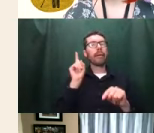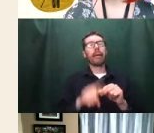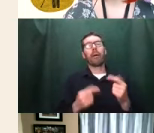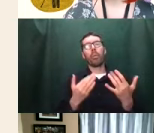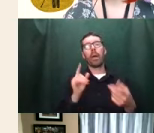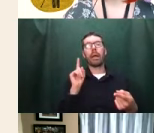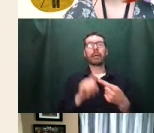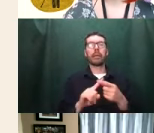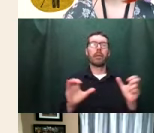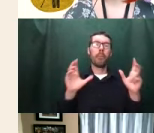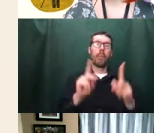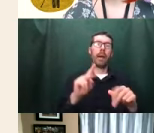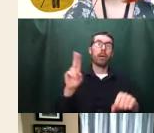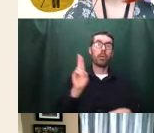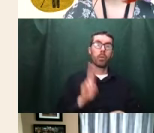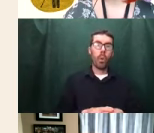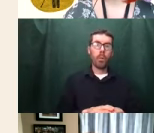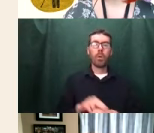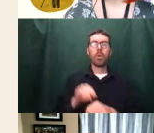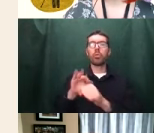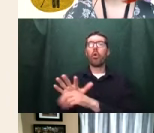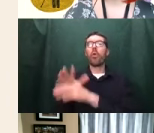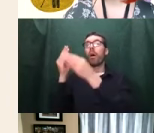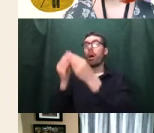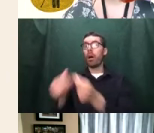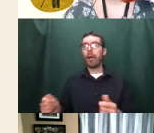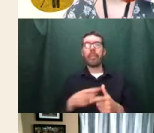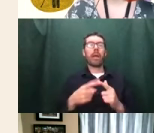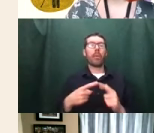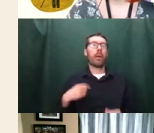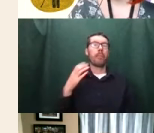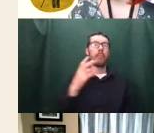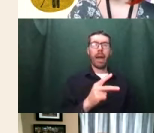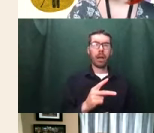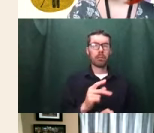um, when things go back to normal we'll do this and – my question is do we really wanna